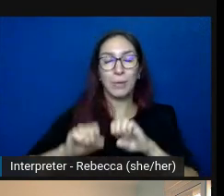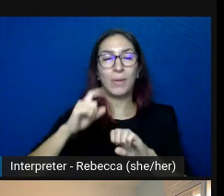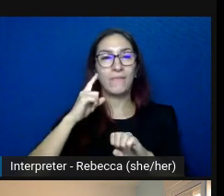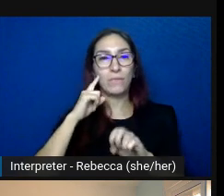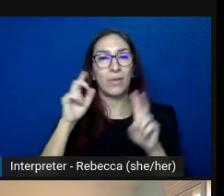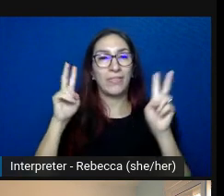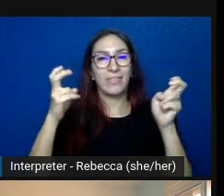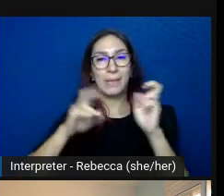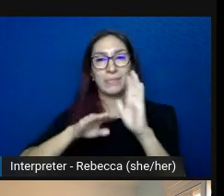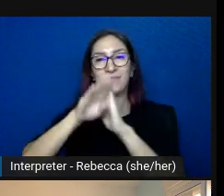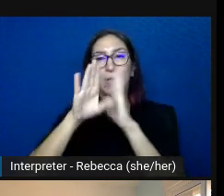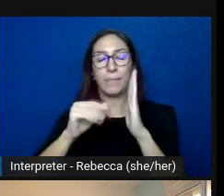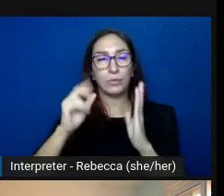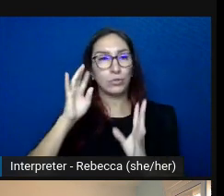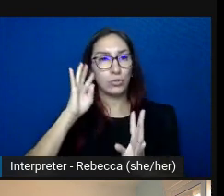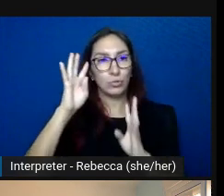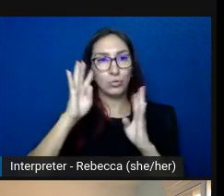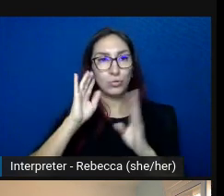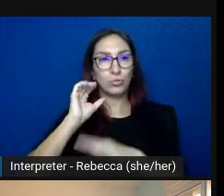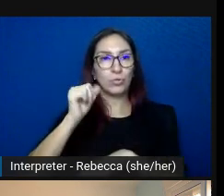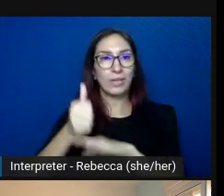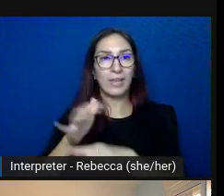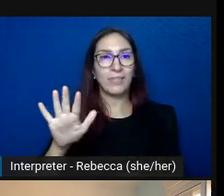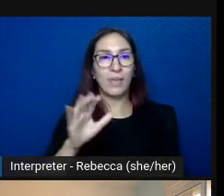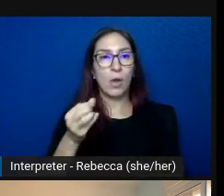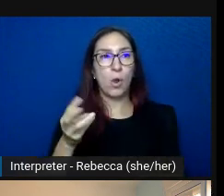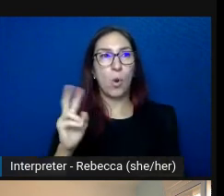to create their own versions of software.